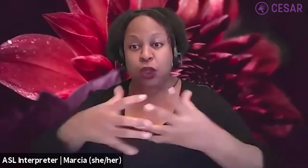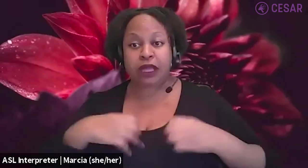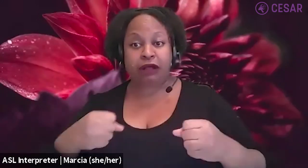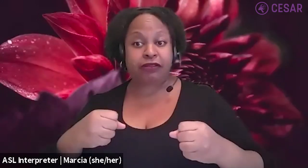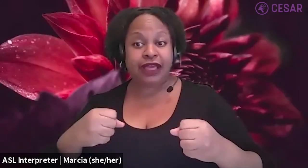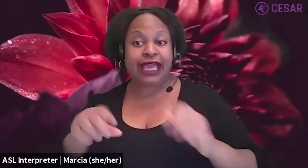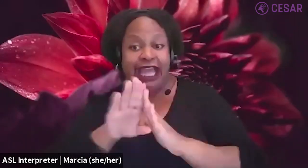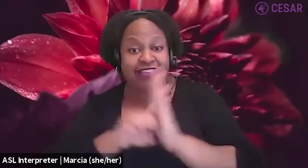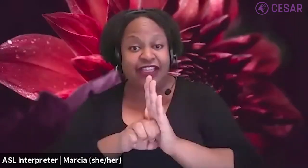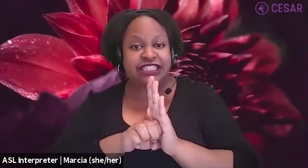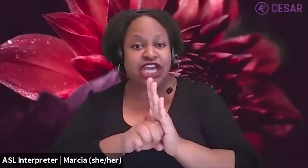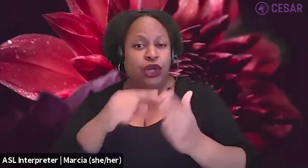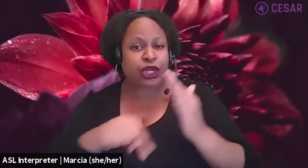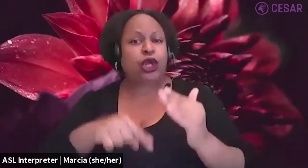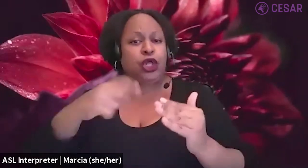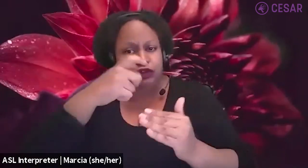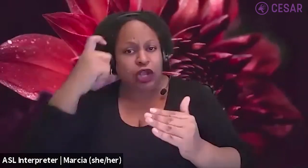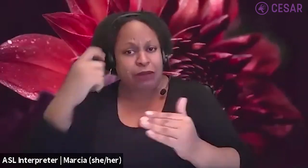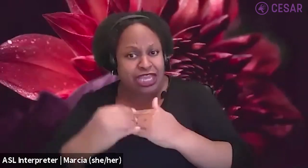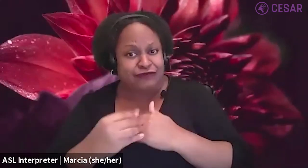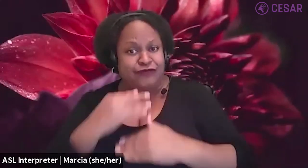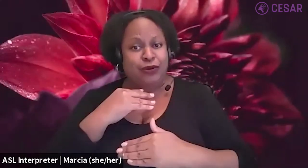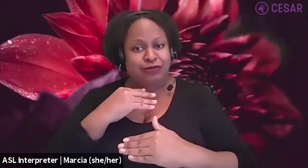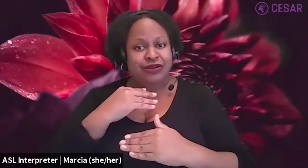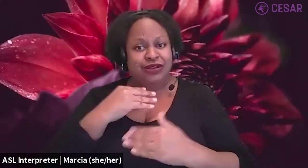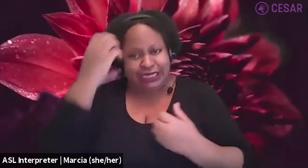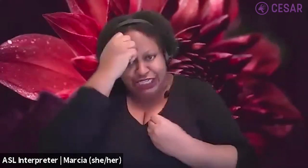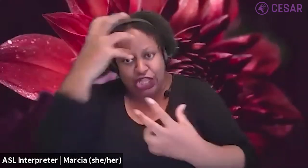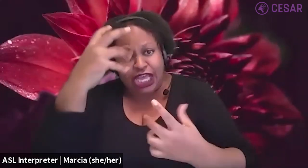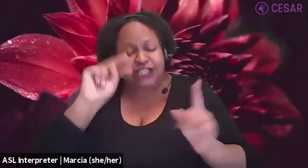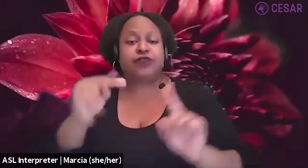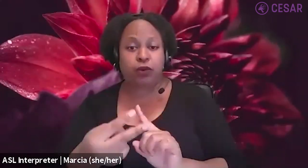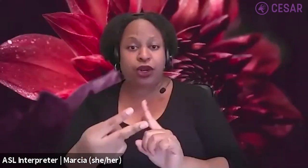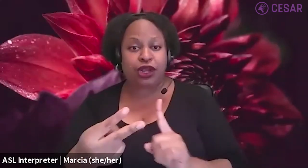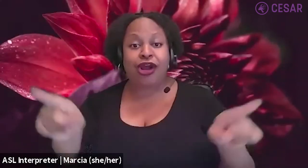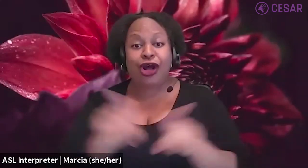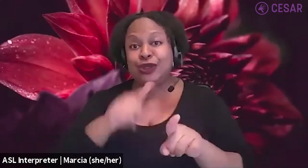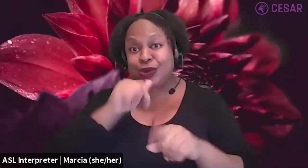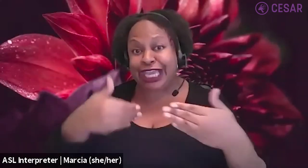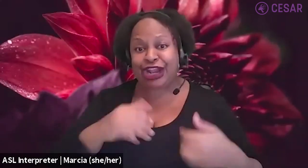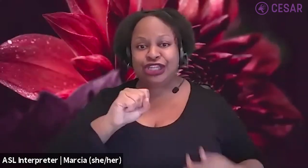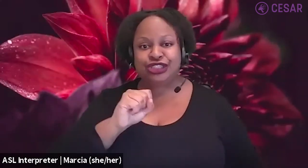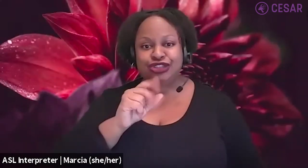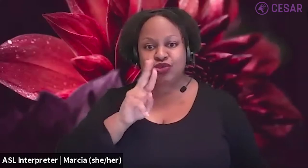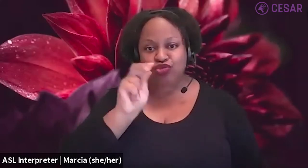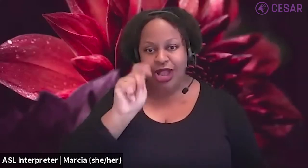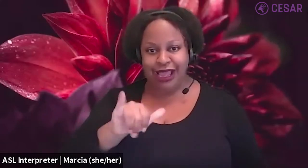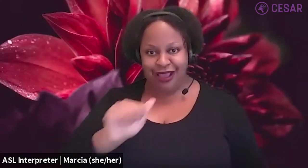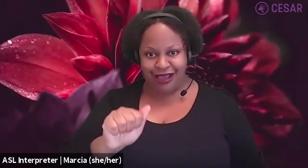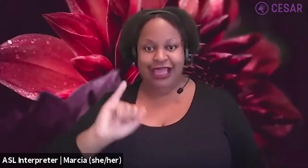We also have tonight, Sureya Ibrahim. Sureya Ibrahim is a supervisor of community connections